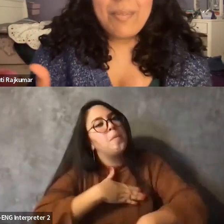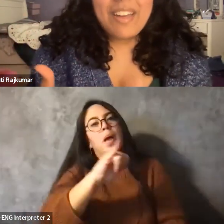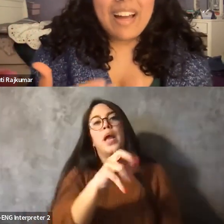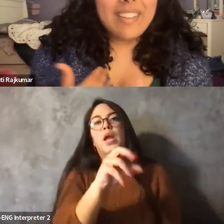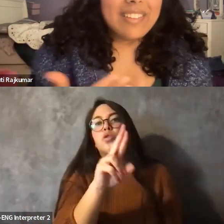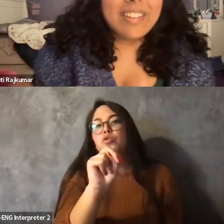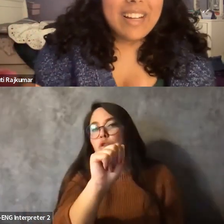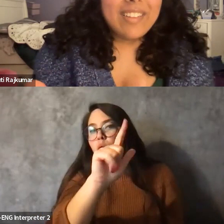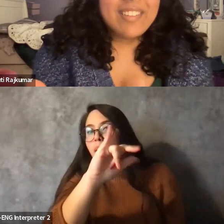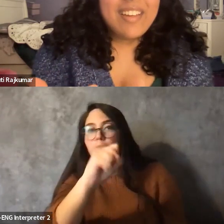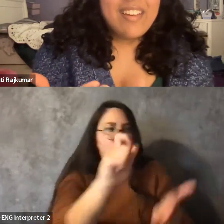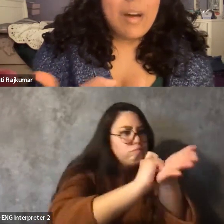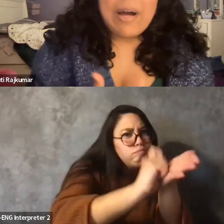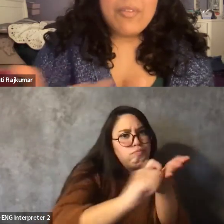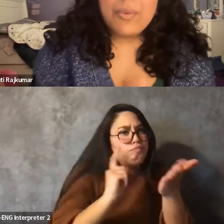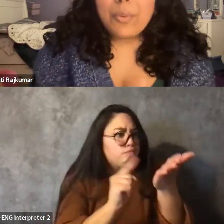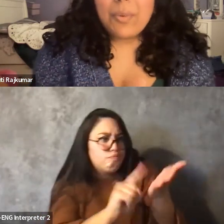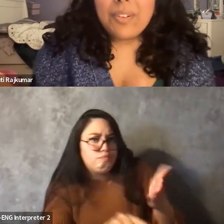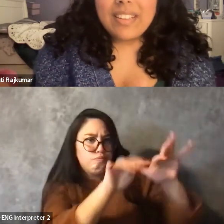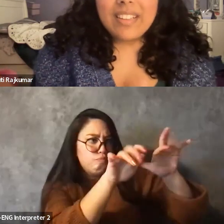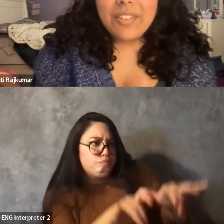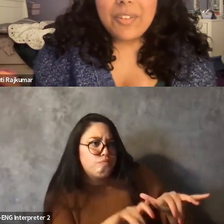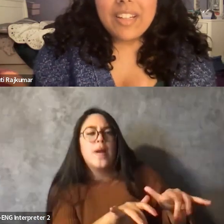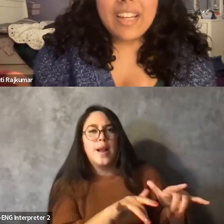but I see it as a powerful tool in the industry.